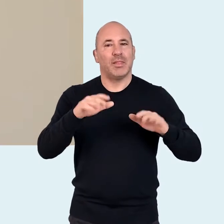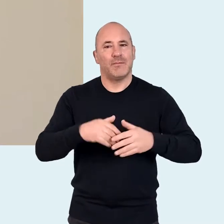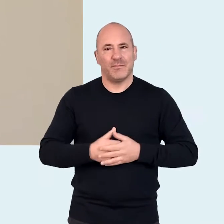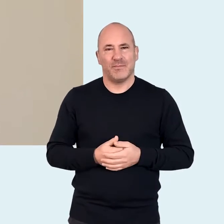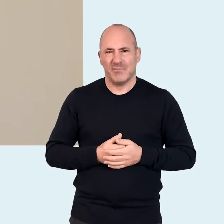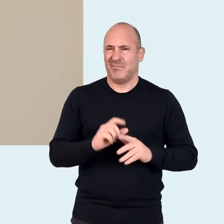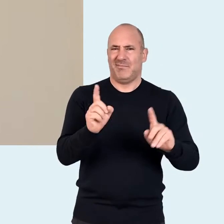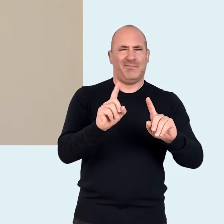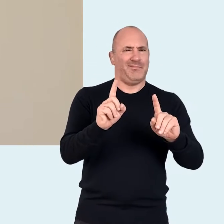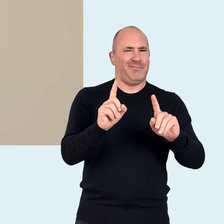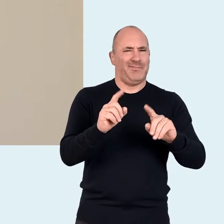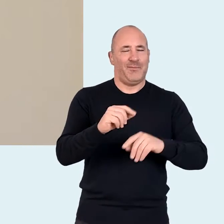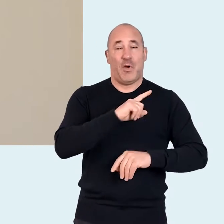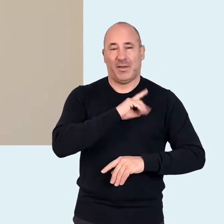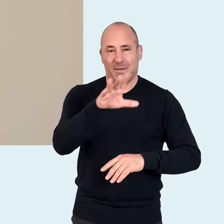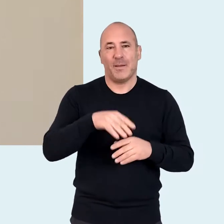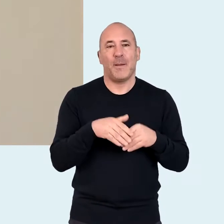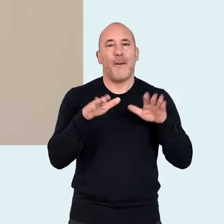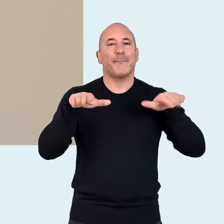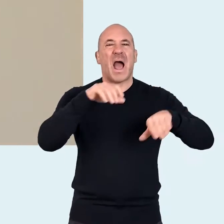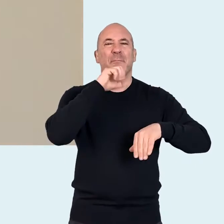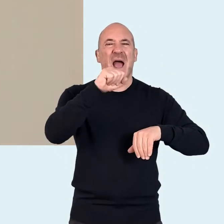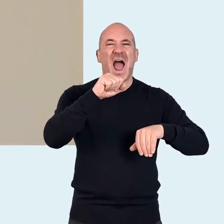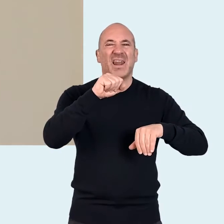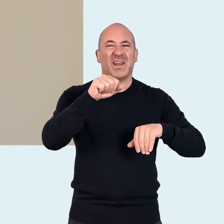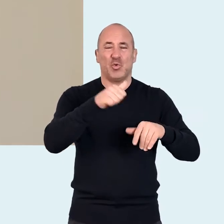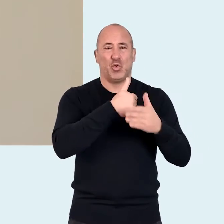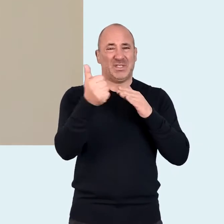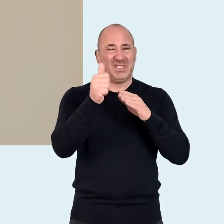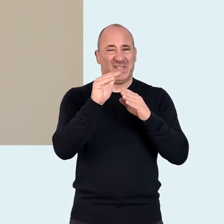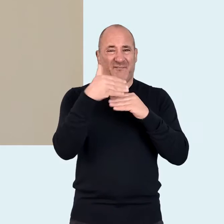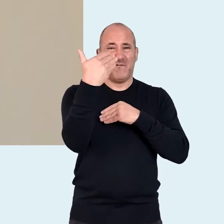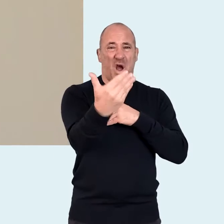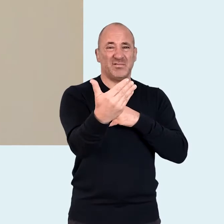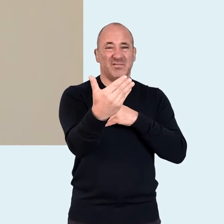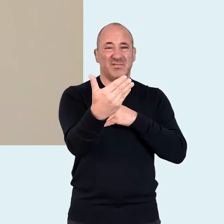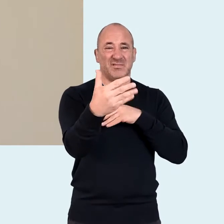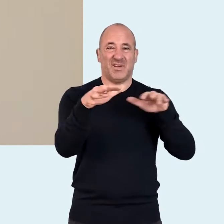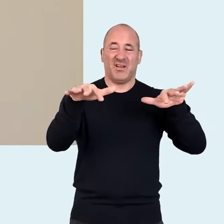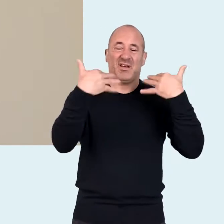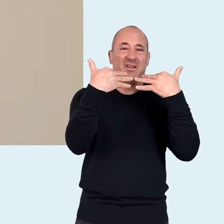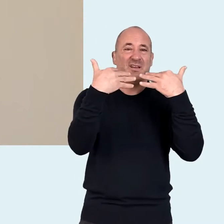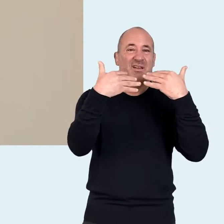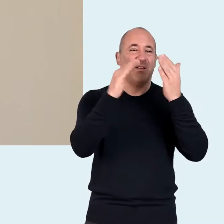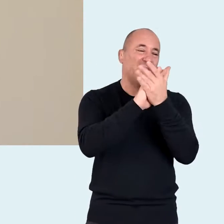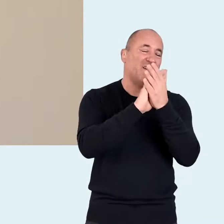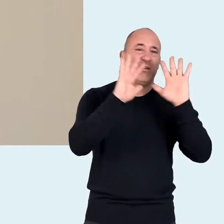a Robin and no one is a Batman. Batman's the guy at the front, the one who takes the applause